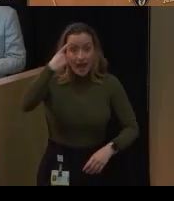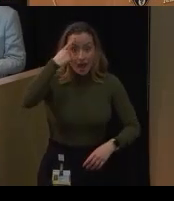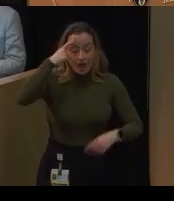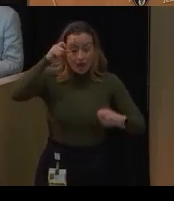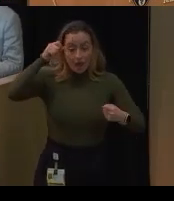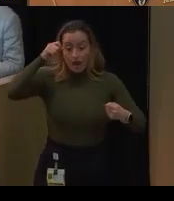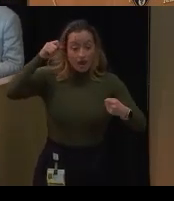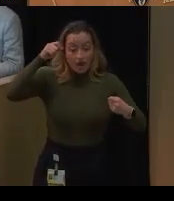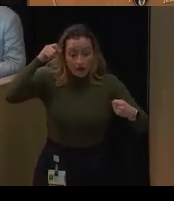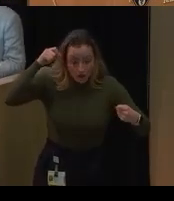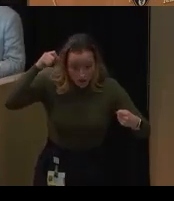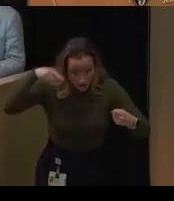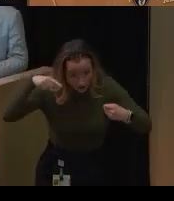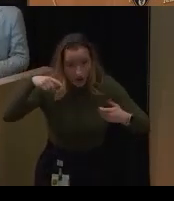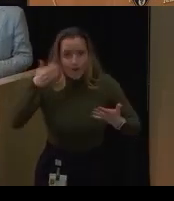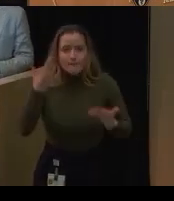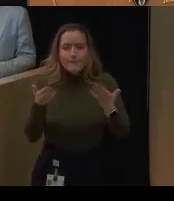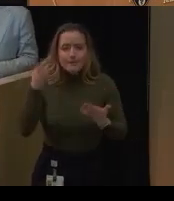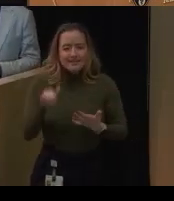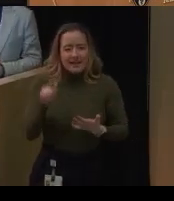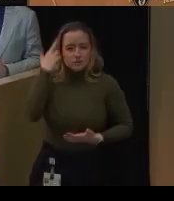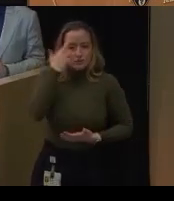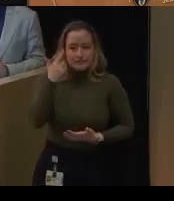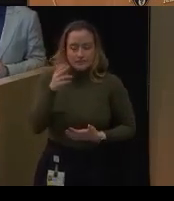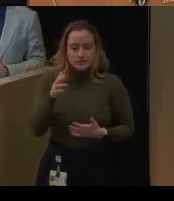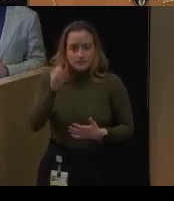to difficulty understanding other people in the context of real world social interaction